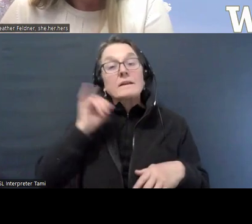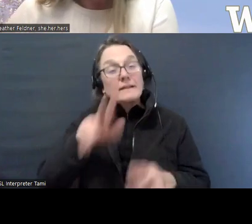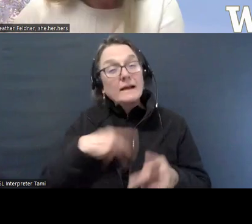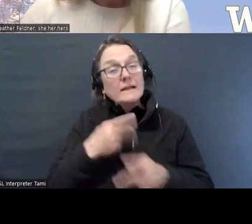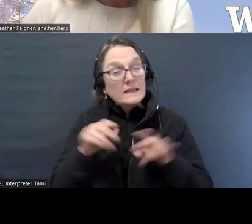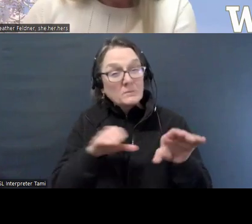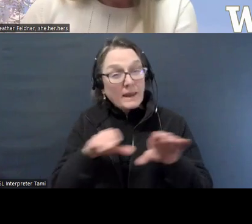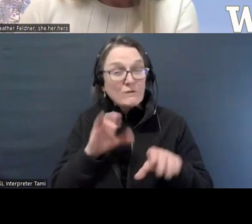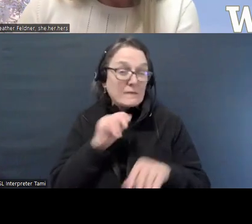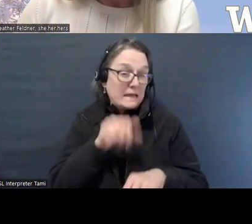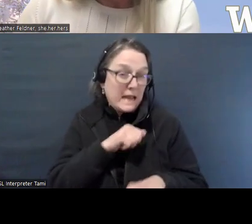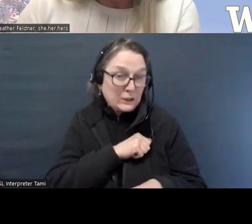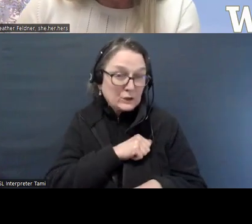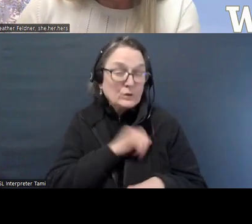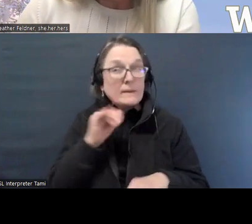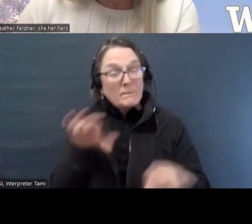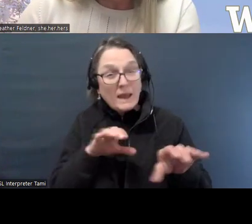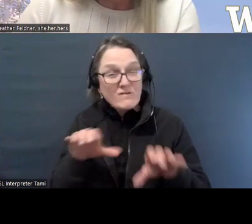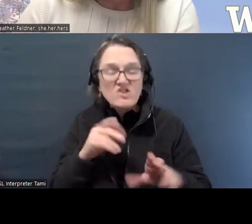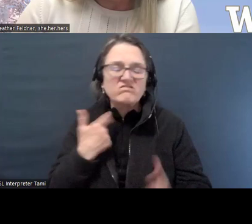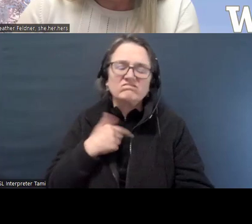and I wouldn't like to deal with that for the second time.